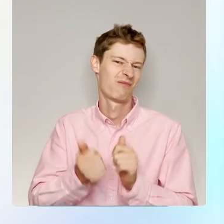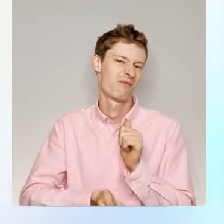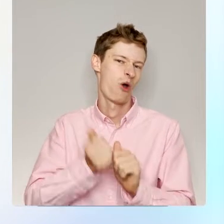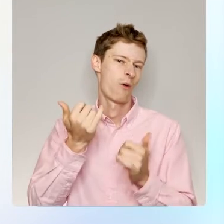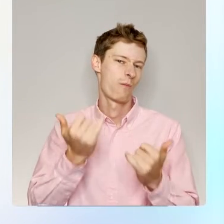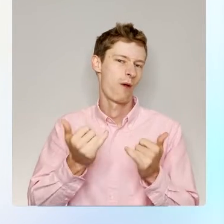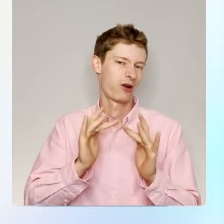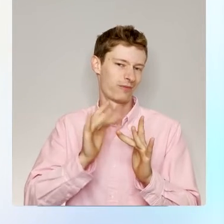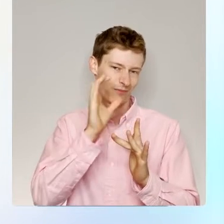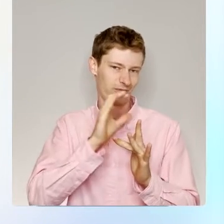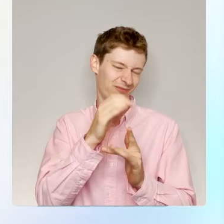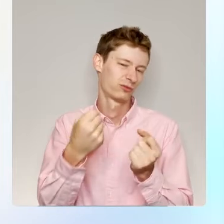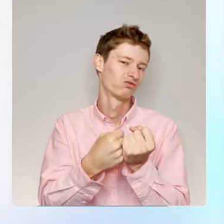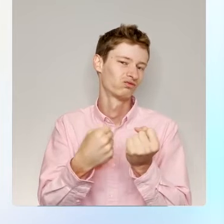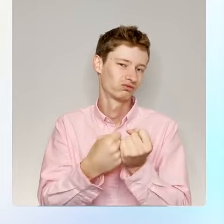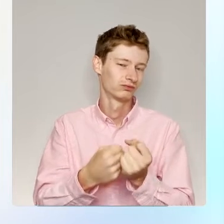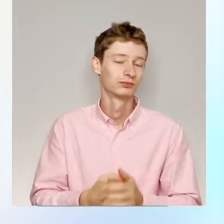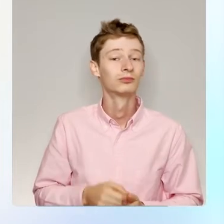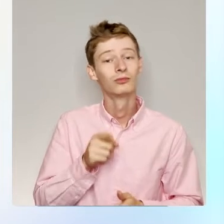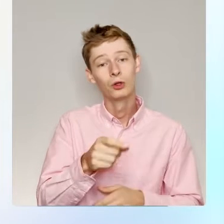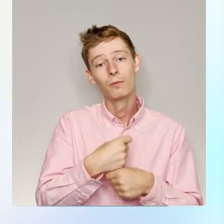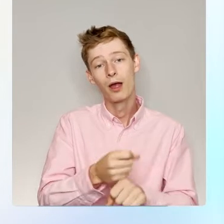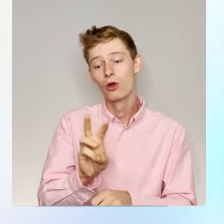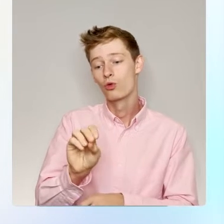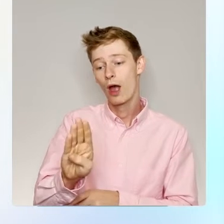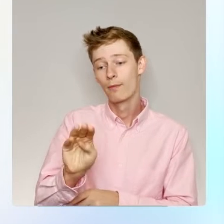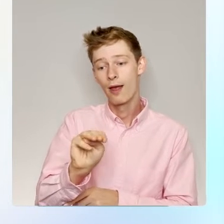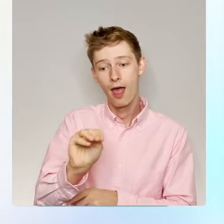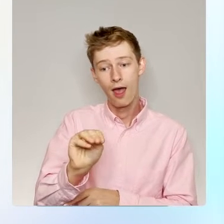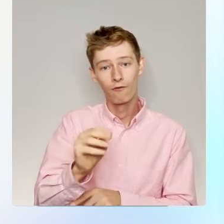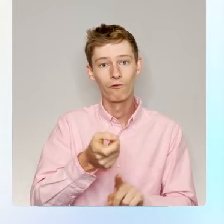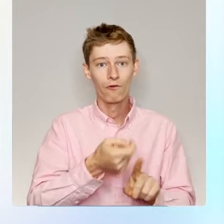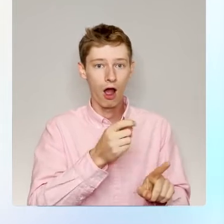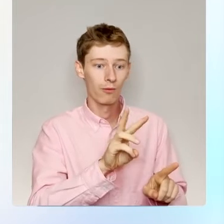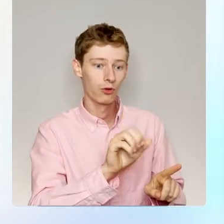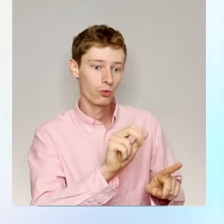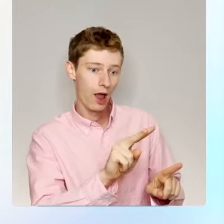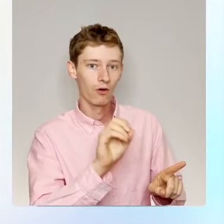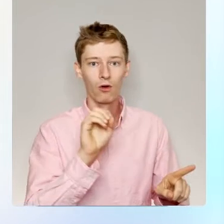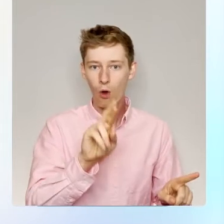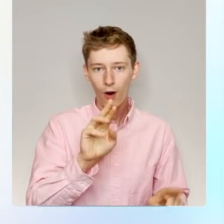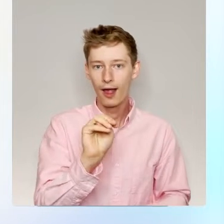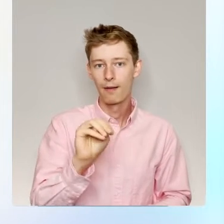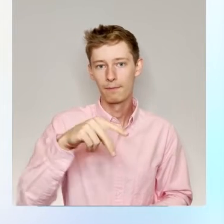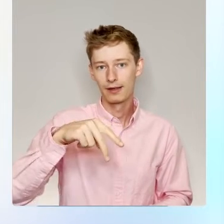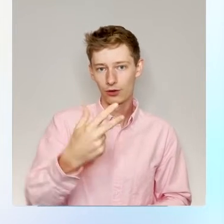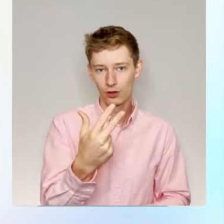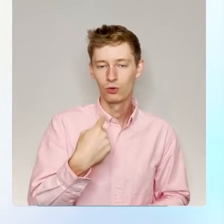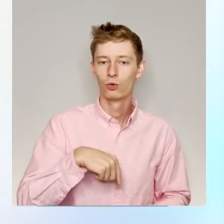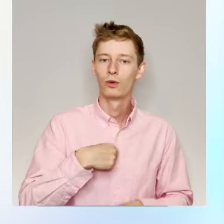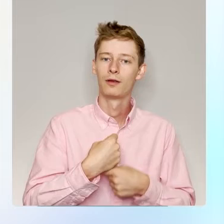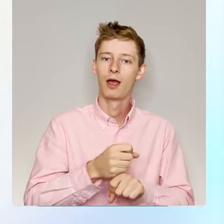which lets you play audio and gives you lots of fine grain control over a sound's parameters, like the gain and the panning.